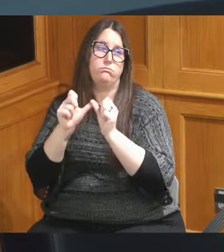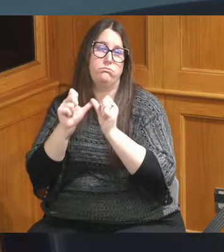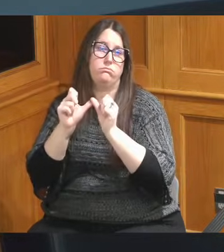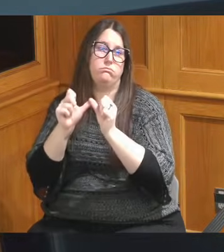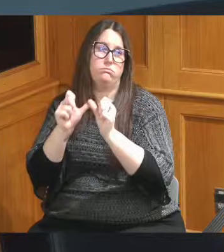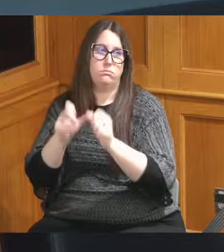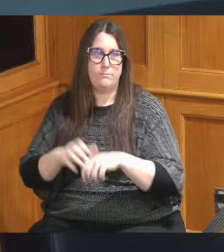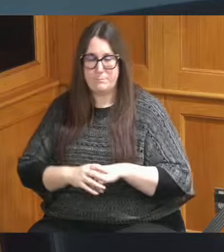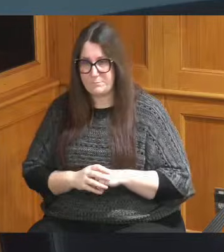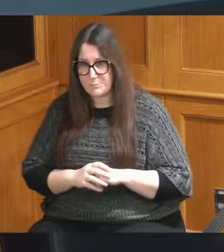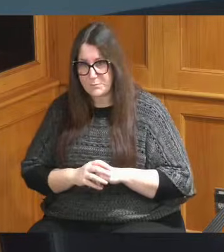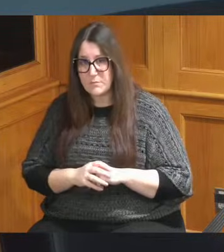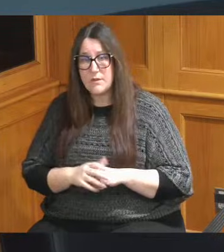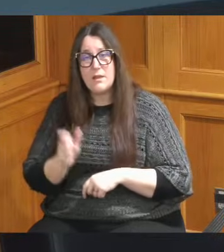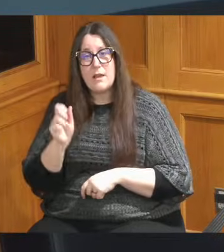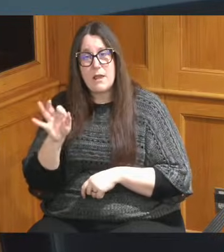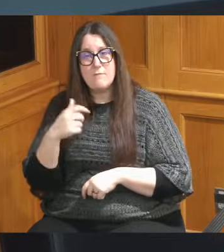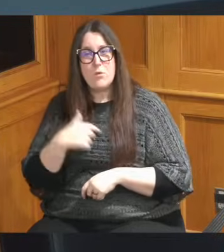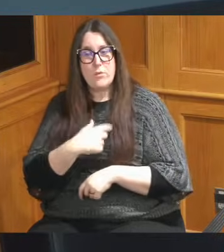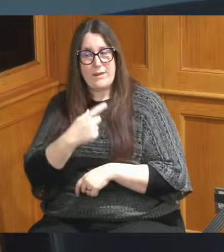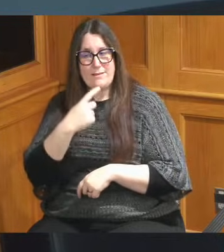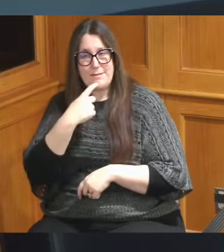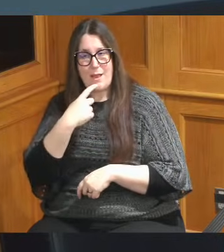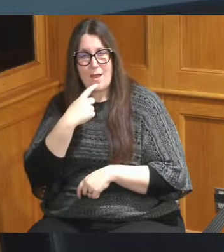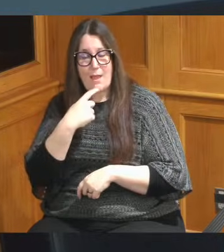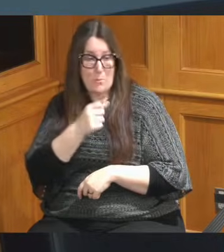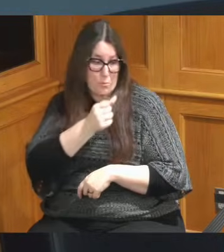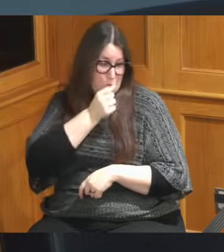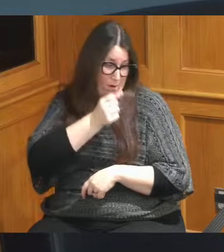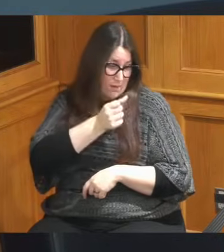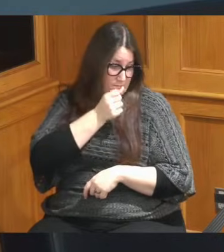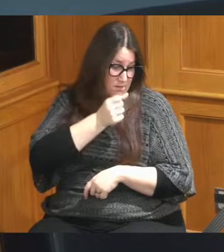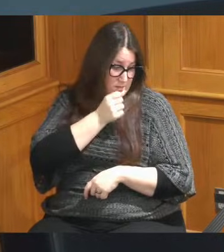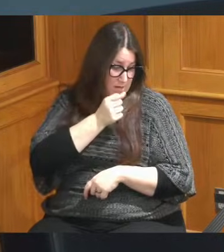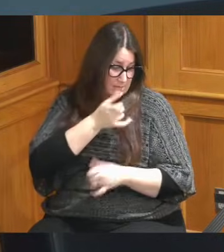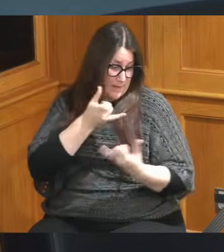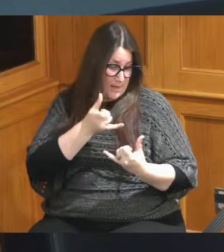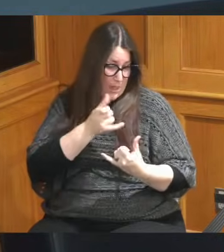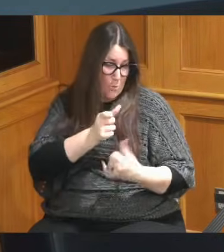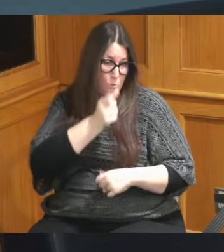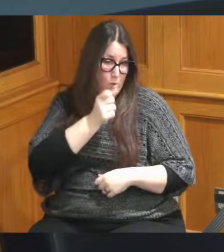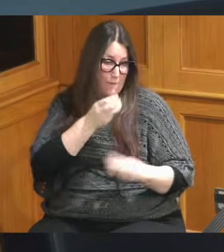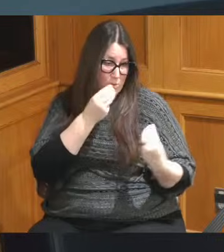if we're saying that we're privatizing and when you go into the private market, you in the free